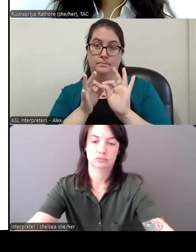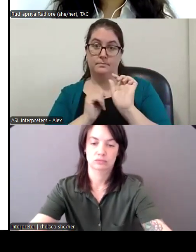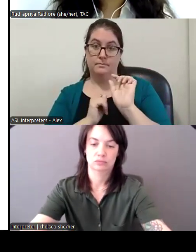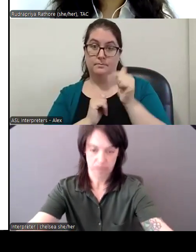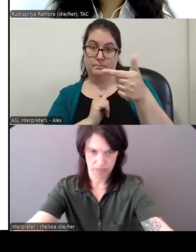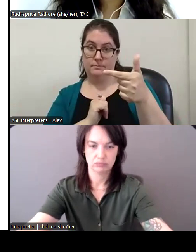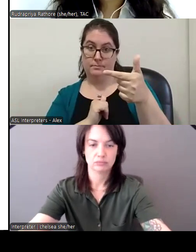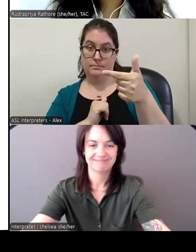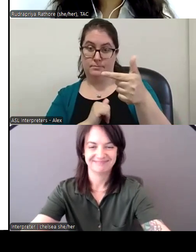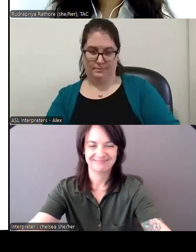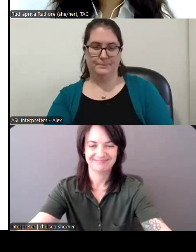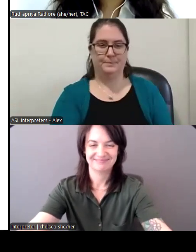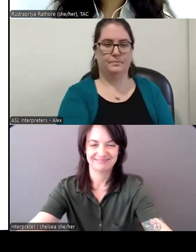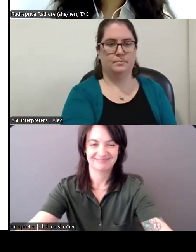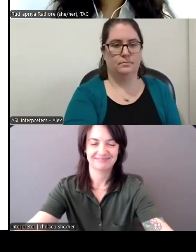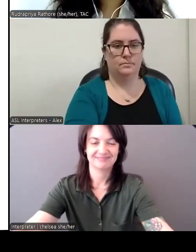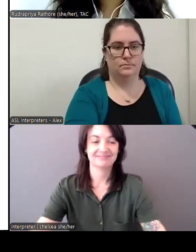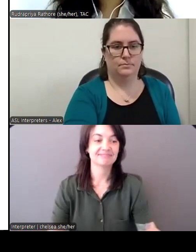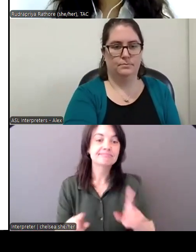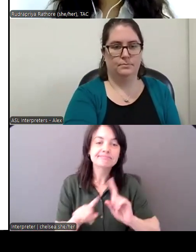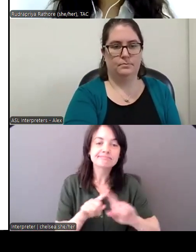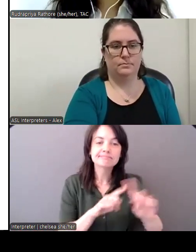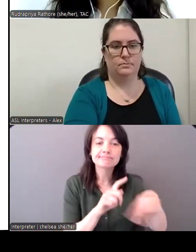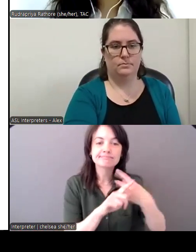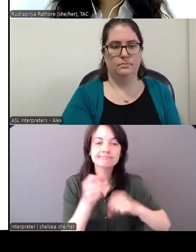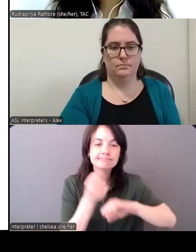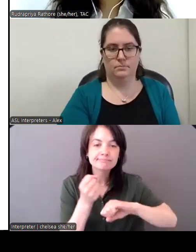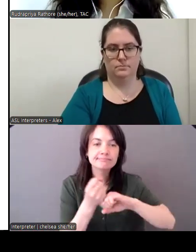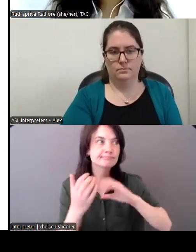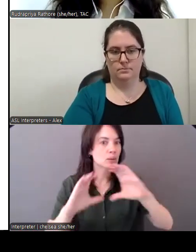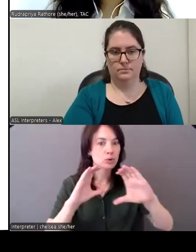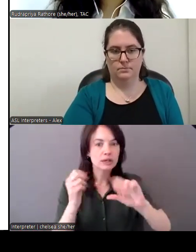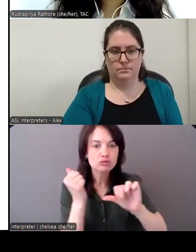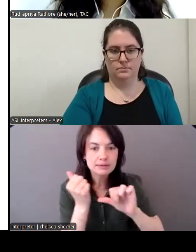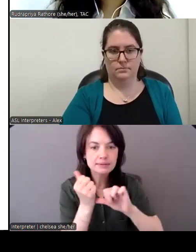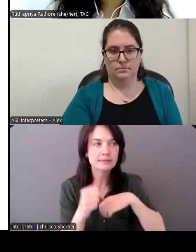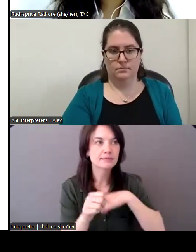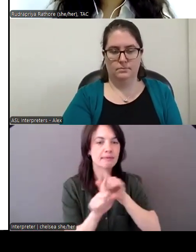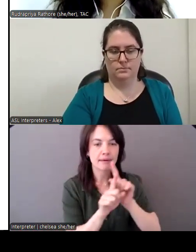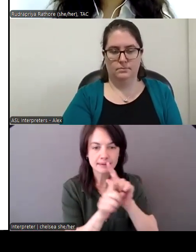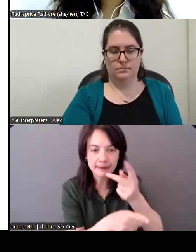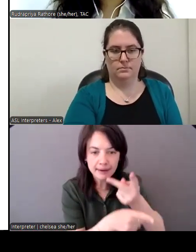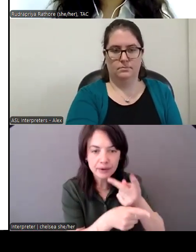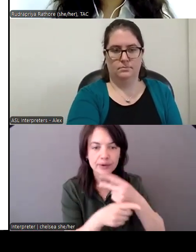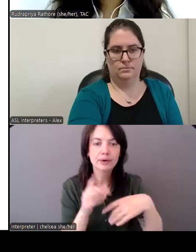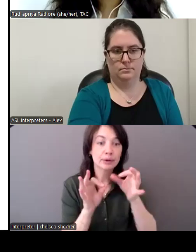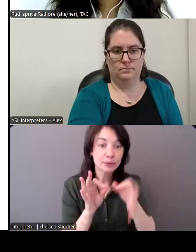ASL interpretation communications assistance attendant care support workers or equipment rental